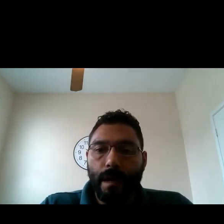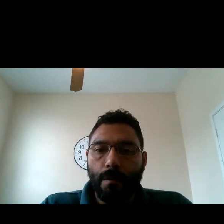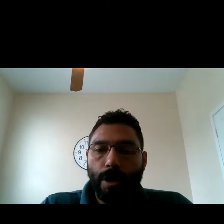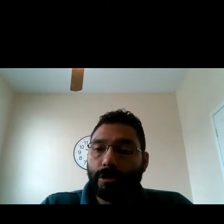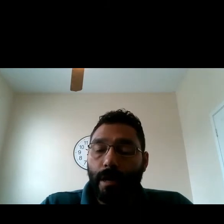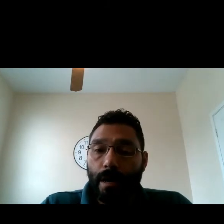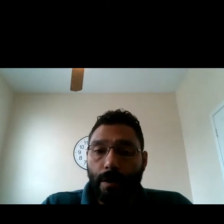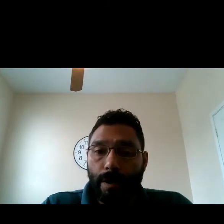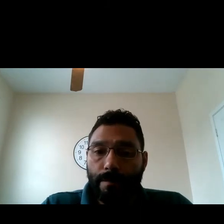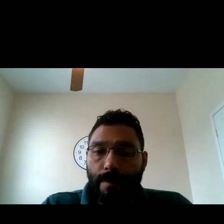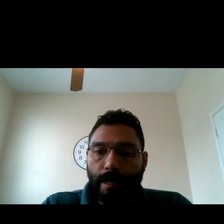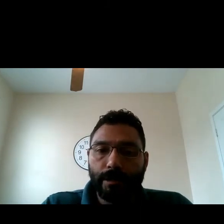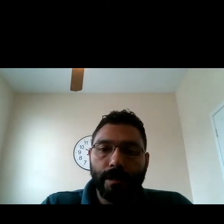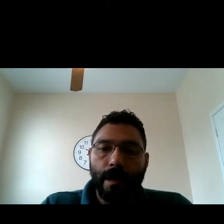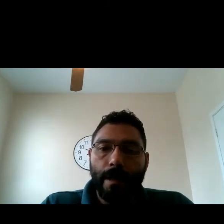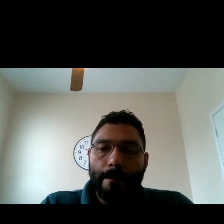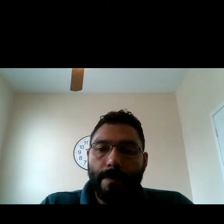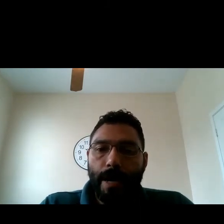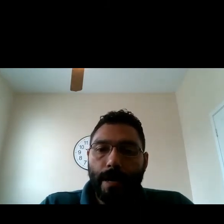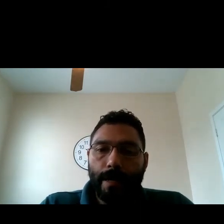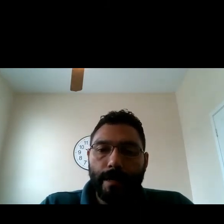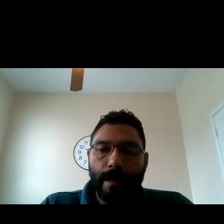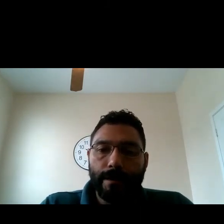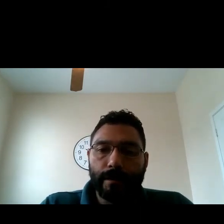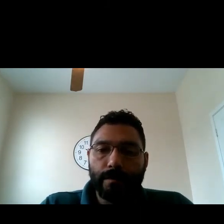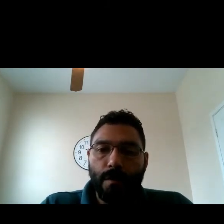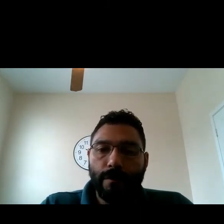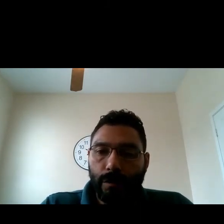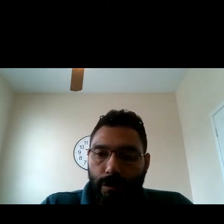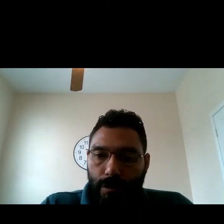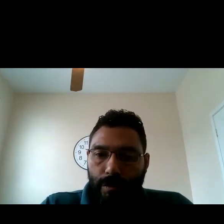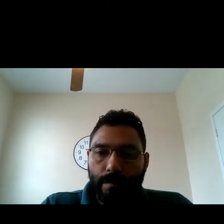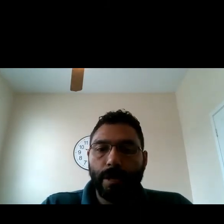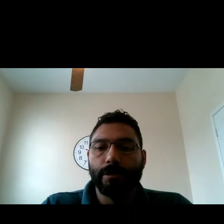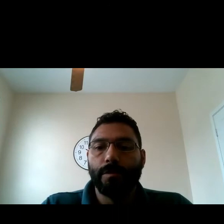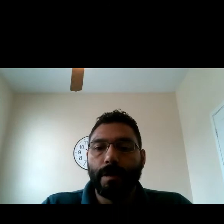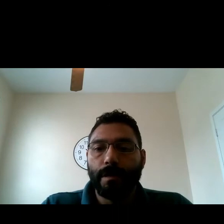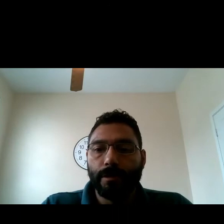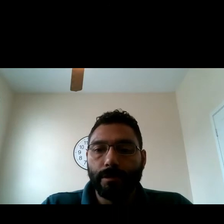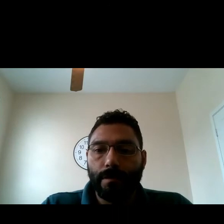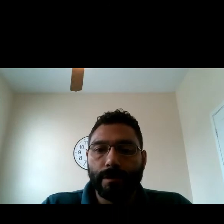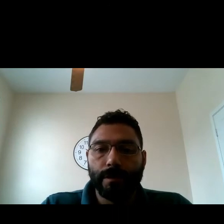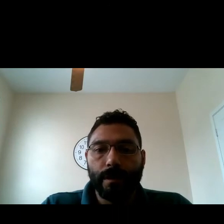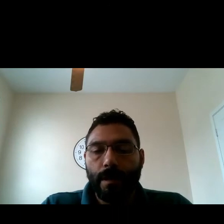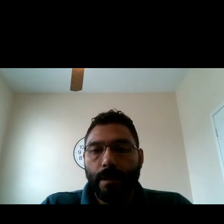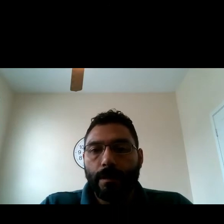which are currently managed by Texas Welfare Solutions, we have vocational services,